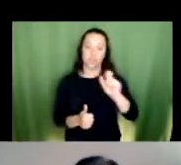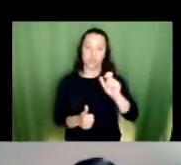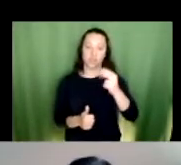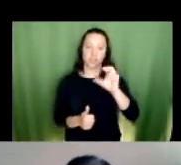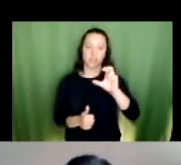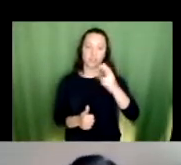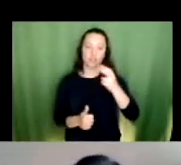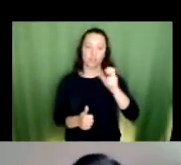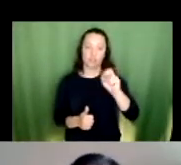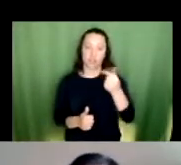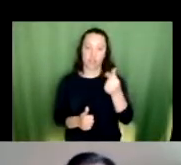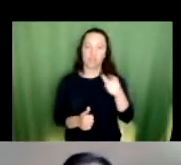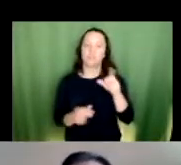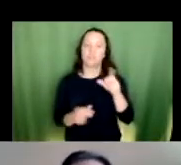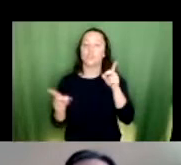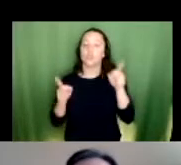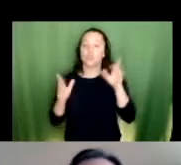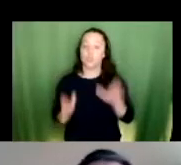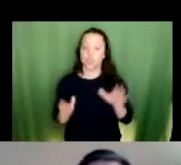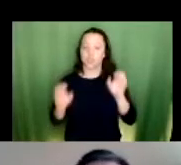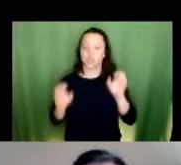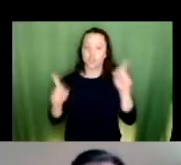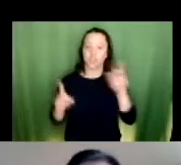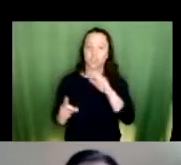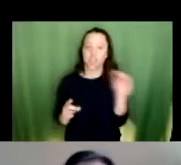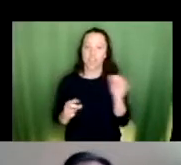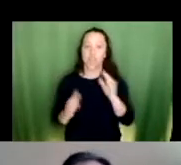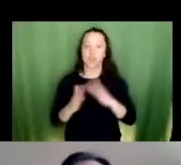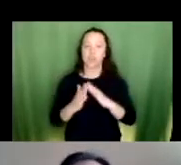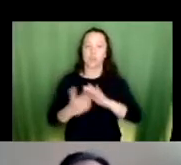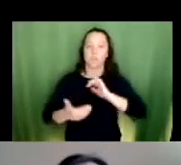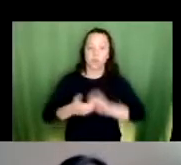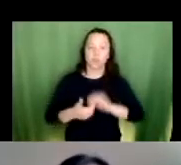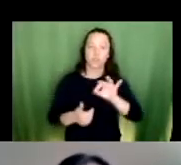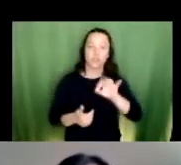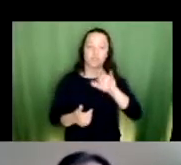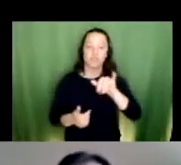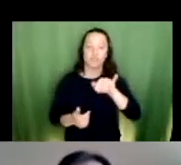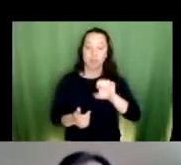Community Partnerships at the Frye Art Museum, working to make art accessible to Seattle’s